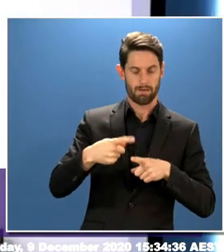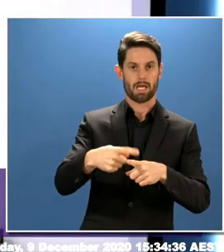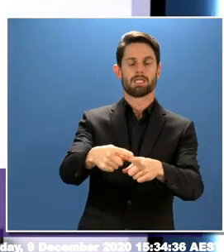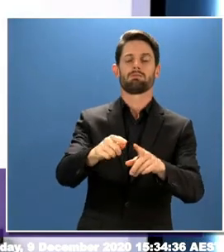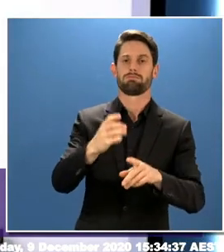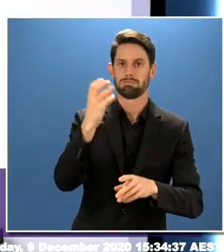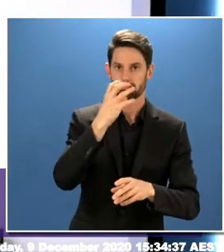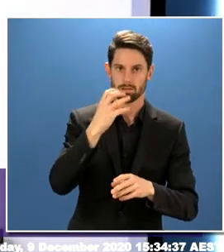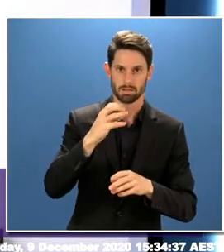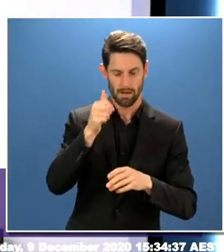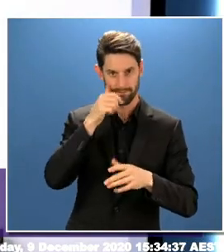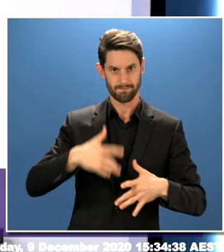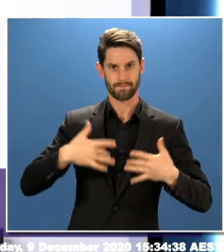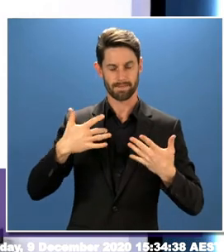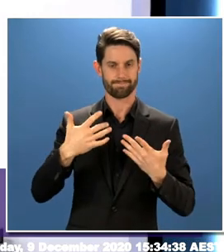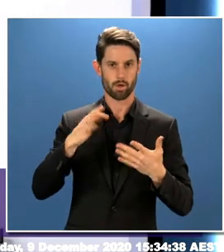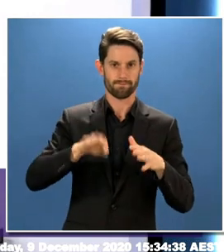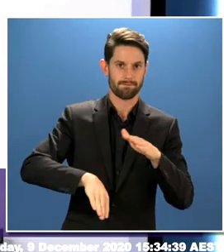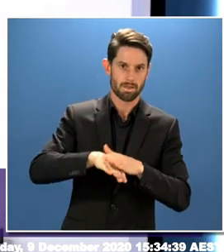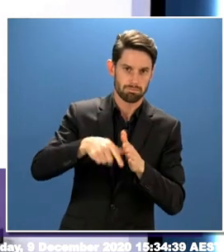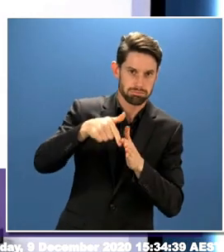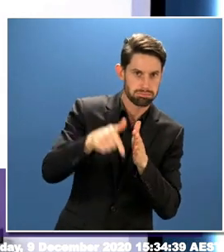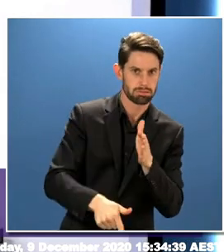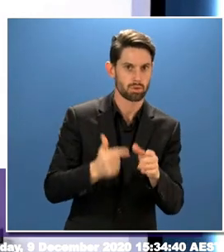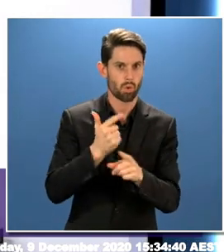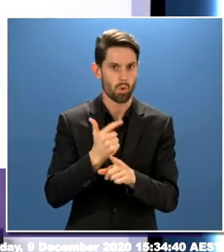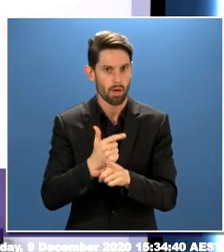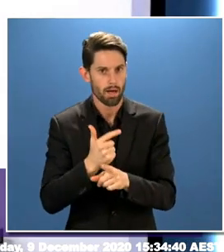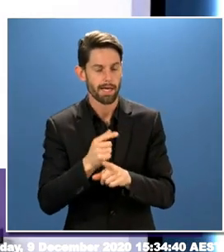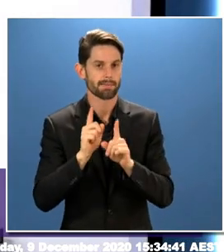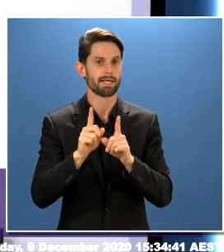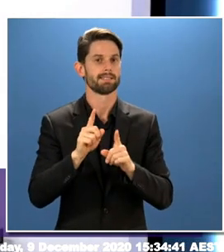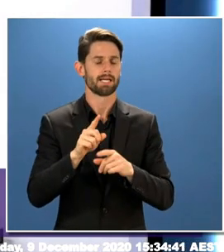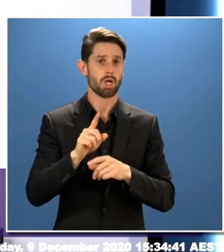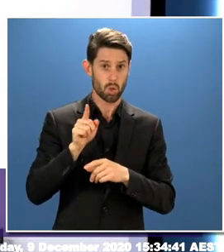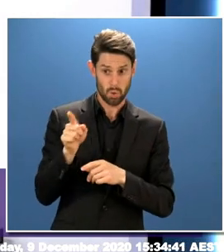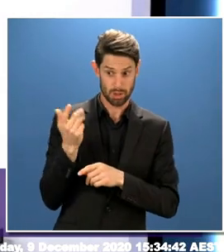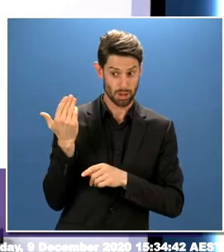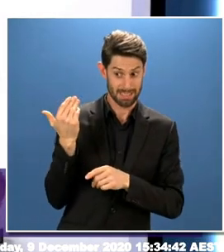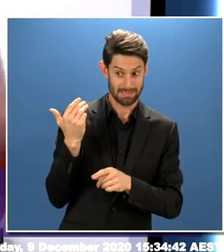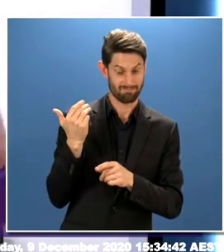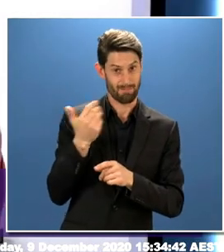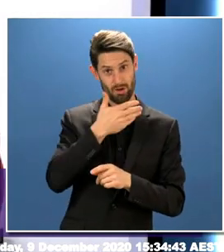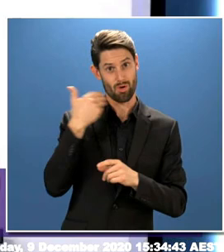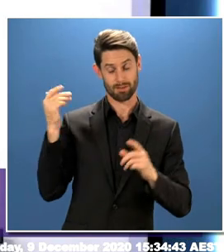I've only just touched the surface of a number of issues. But I think the words you've just used in closing almost mirror